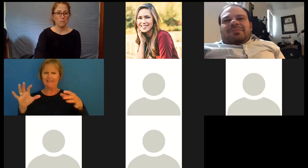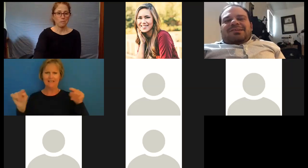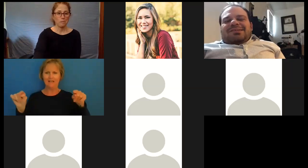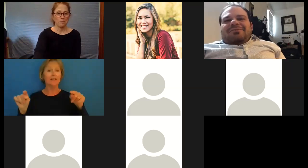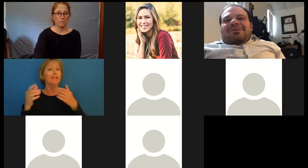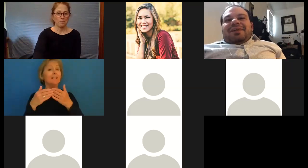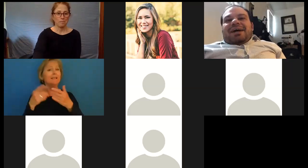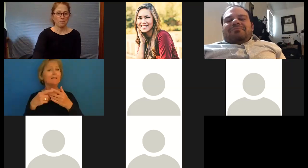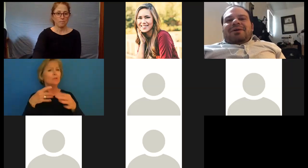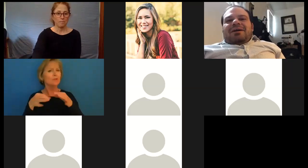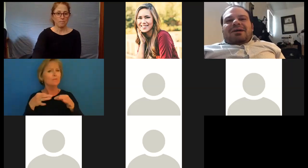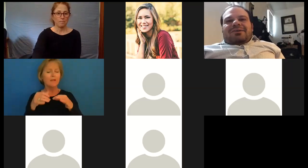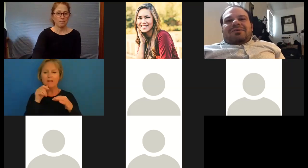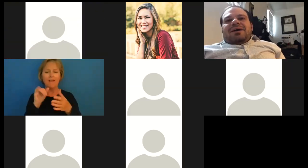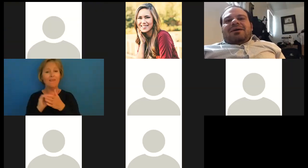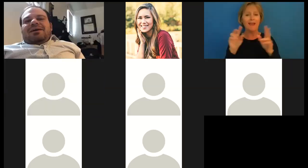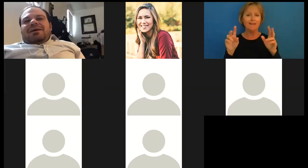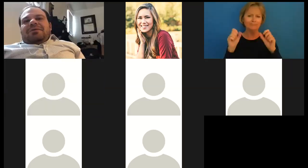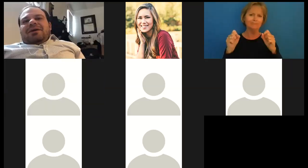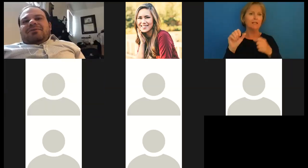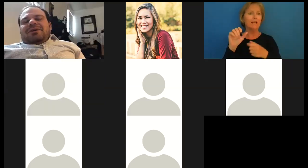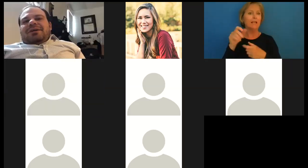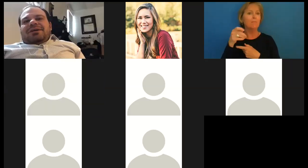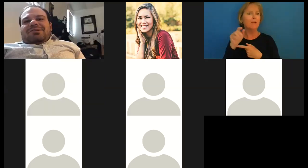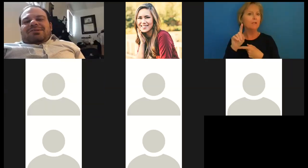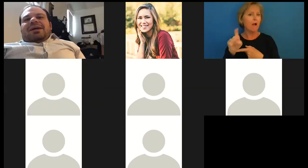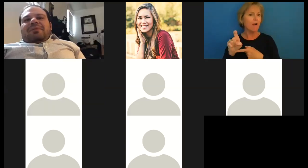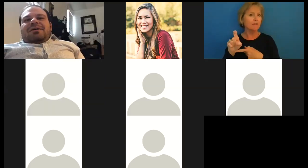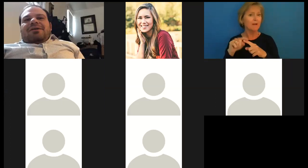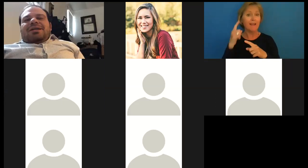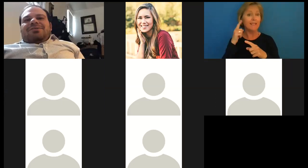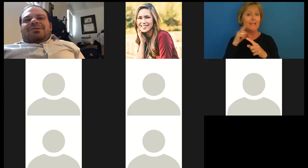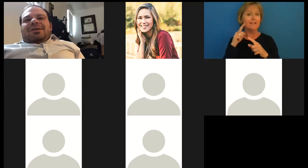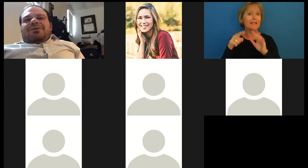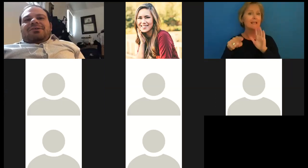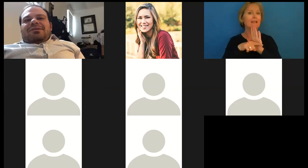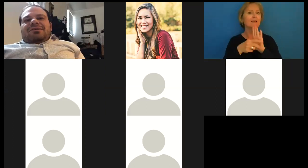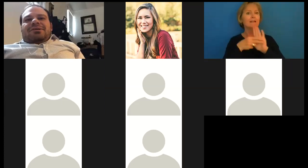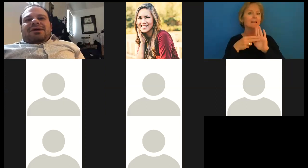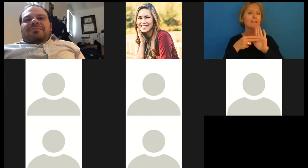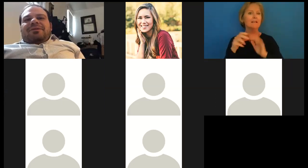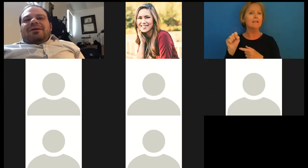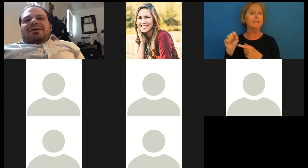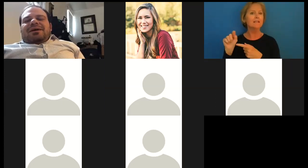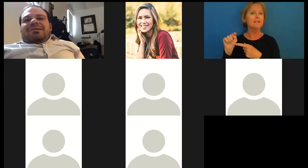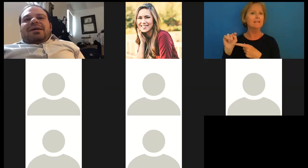It's not that paradoxical in my view. I think it's just stigma. It's just stereotype and stigma.